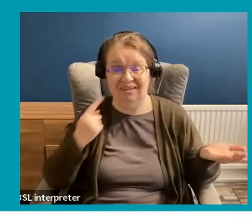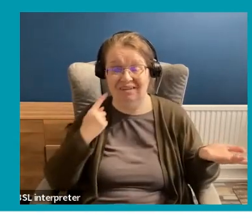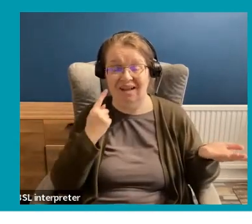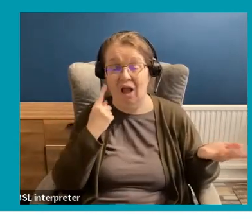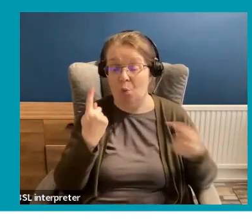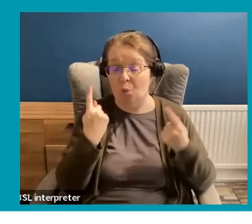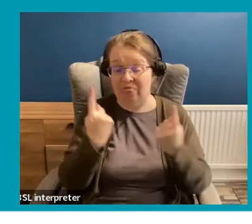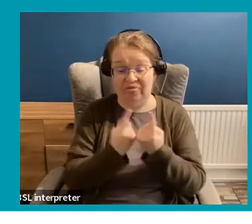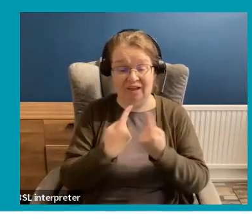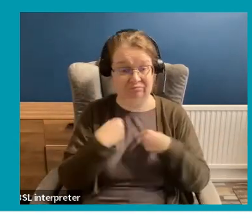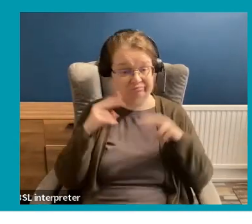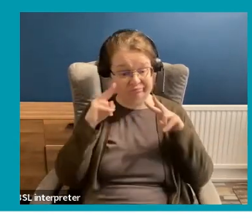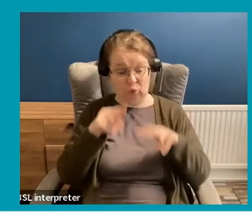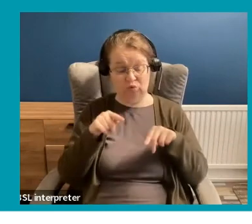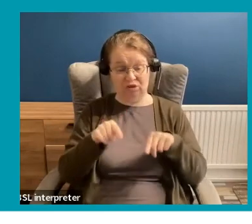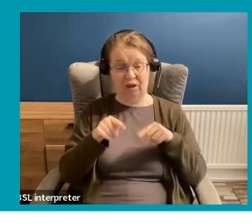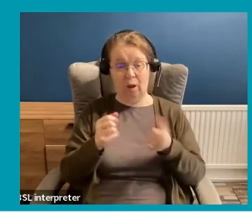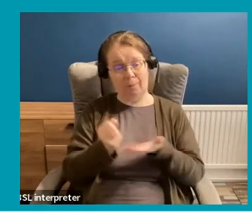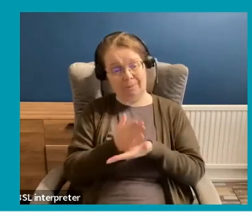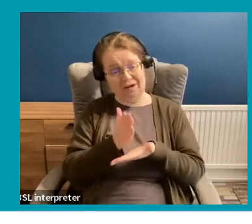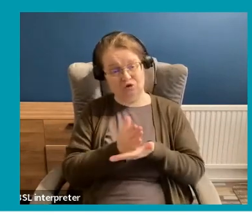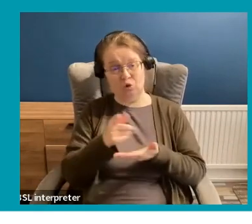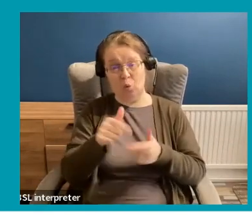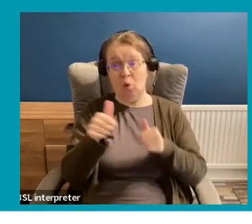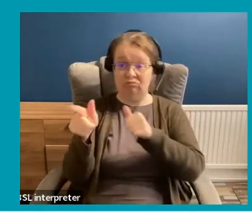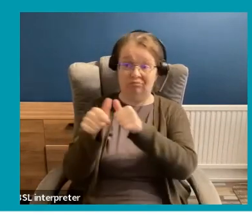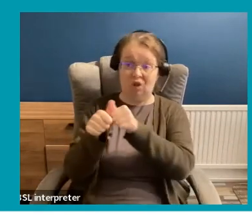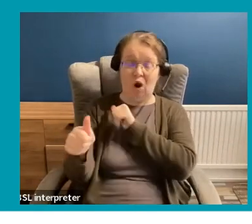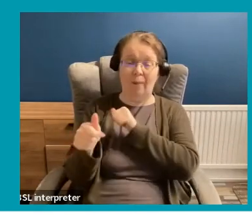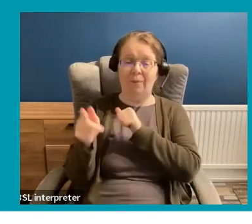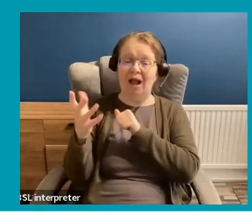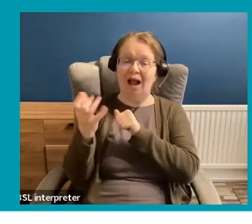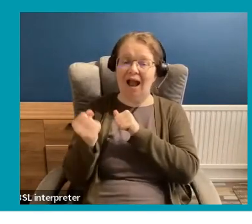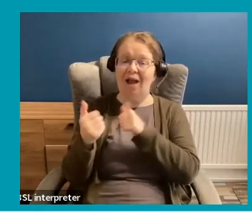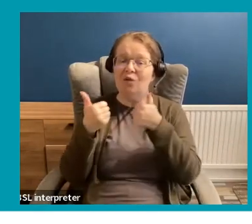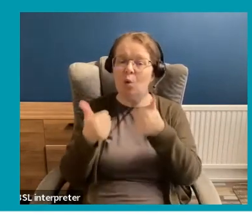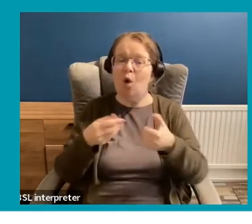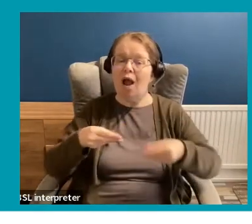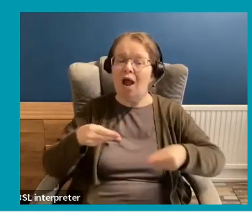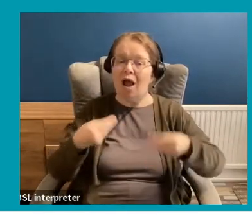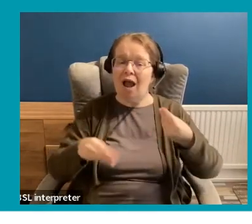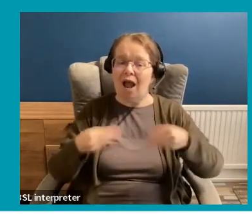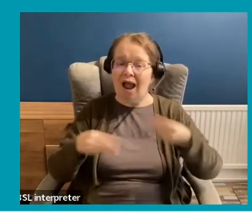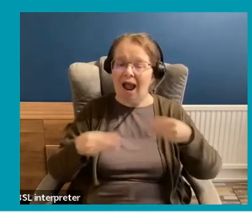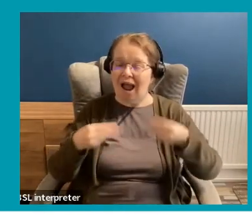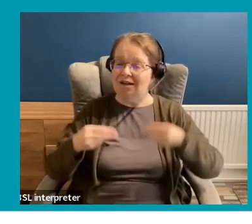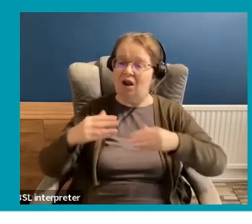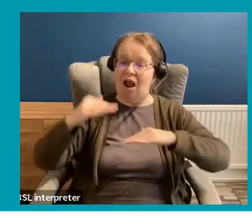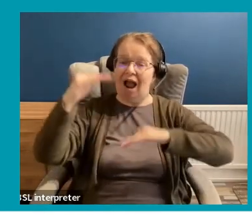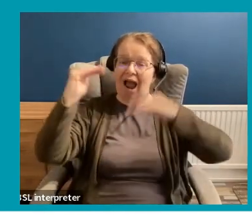We looked at making sure that the company had a really good flexible adult working practices in place.